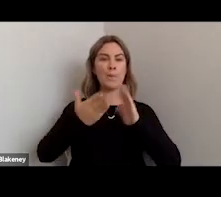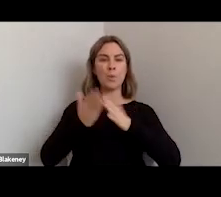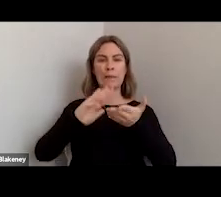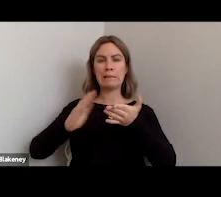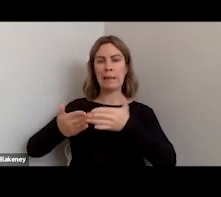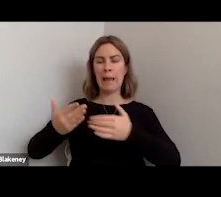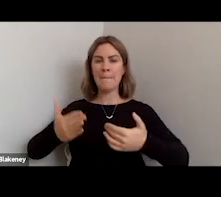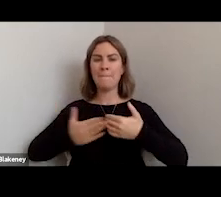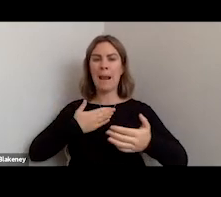their games.